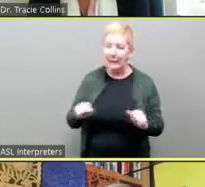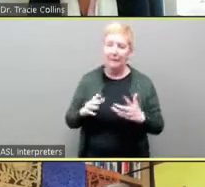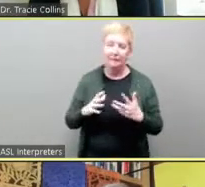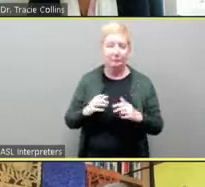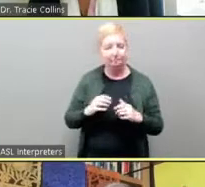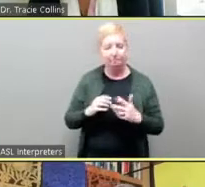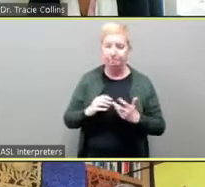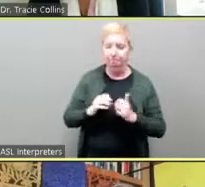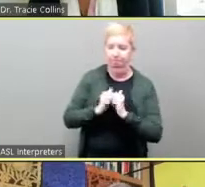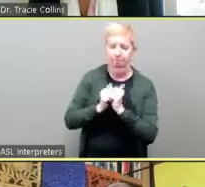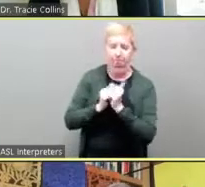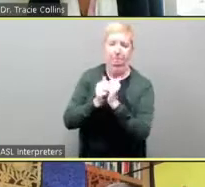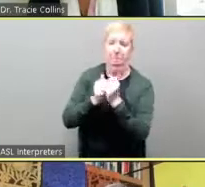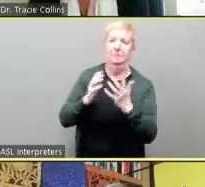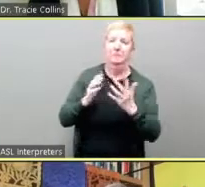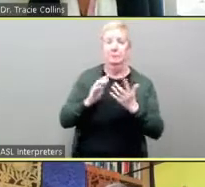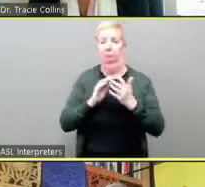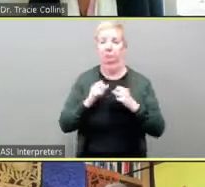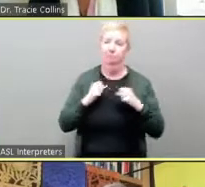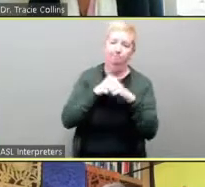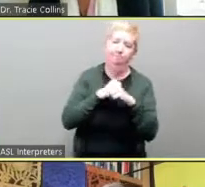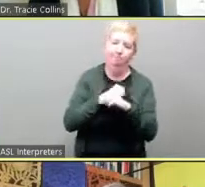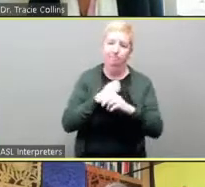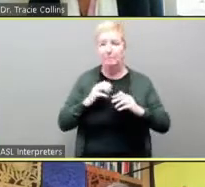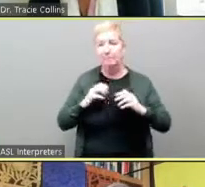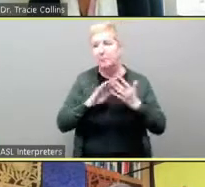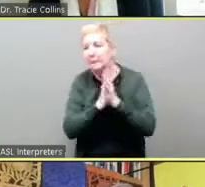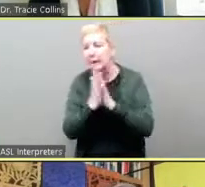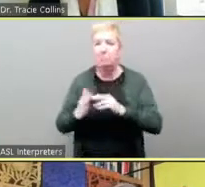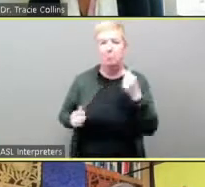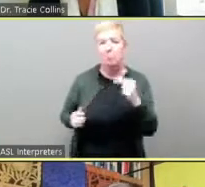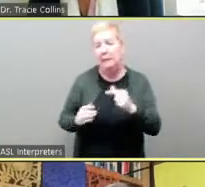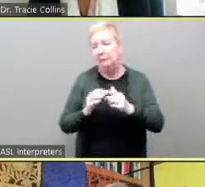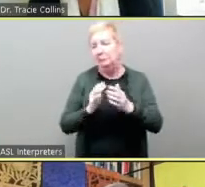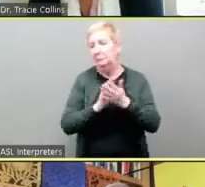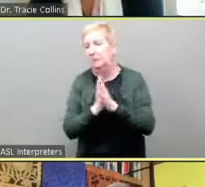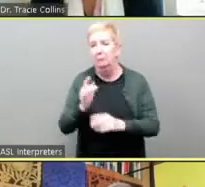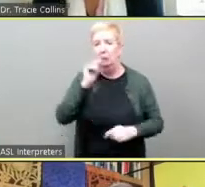green or become turquoise if their test positivity rates a little higher their